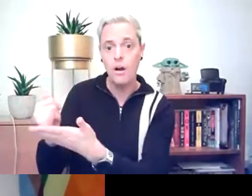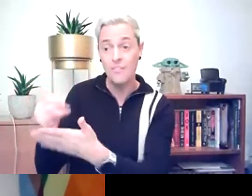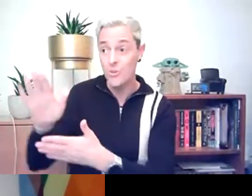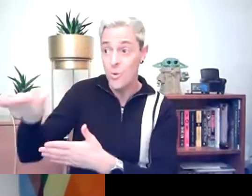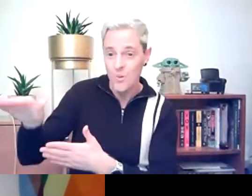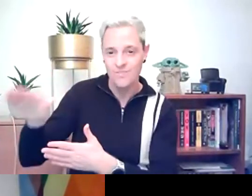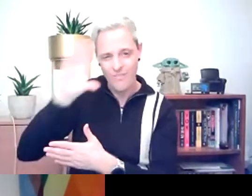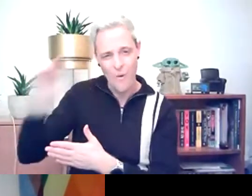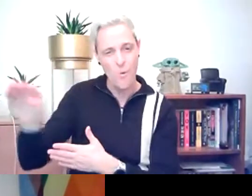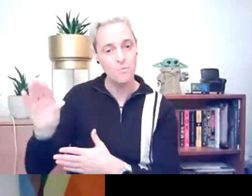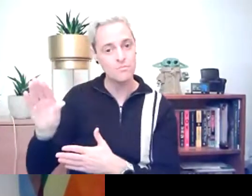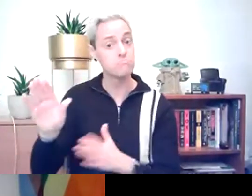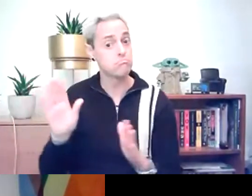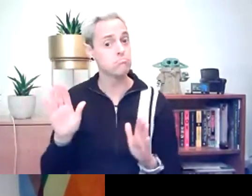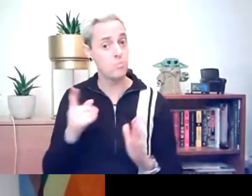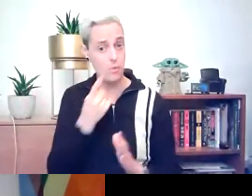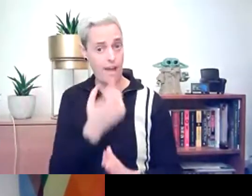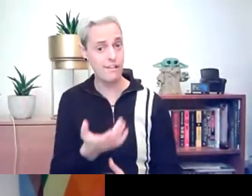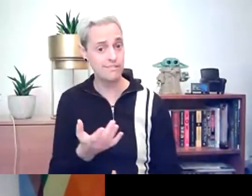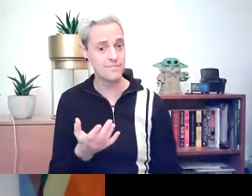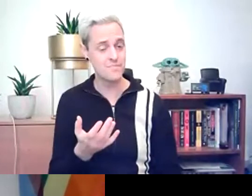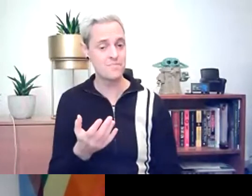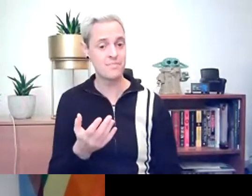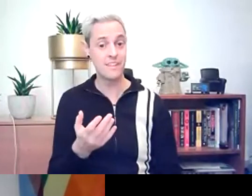18:51:46 tend to, you know, potential mostly if people want to do the right thing and they're